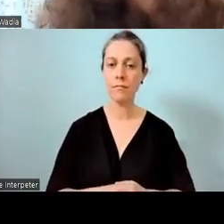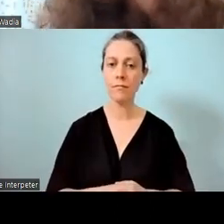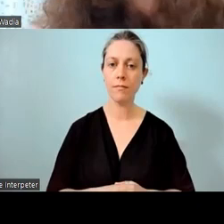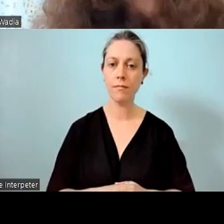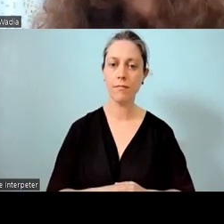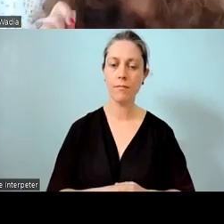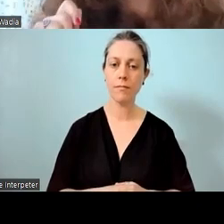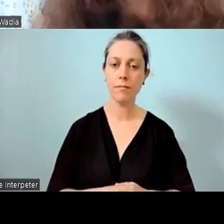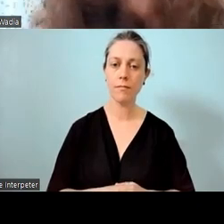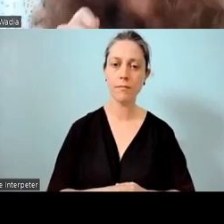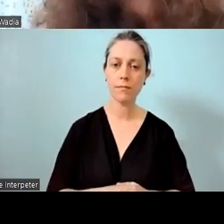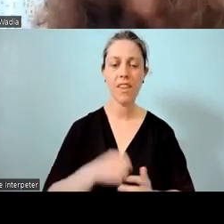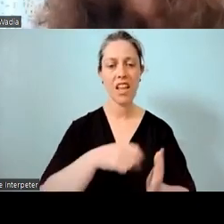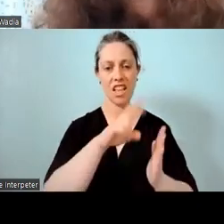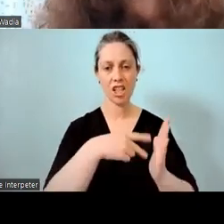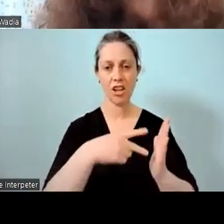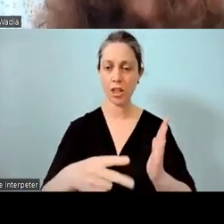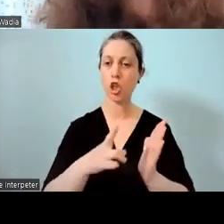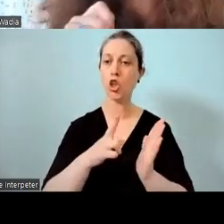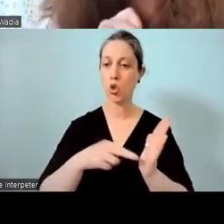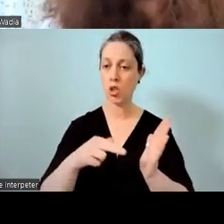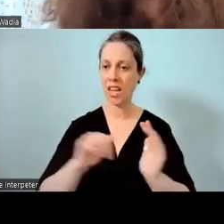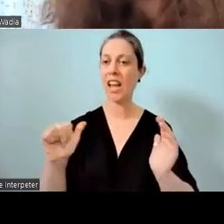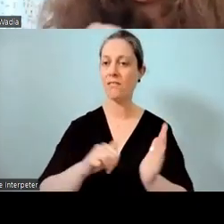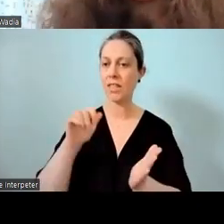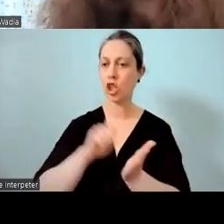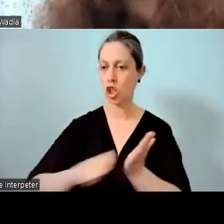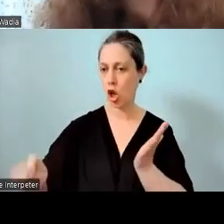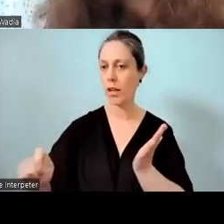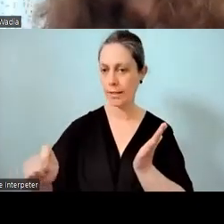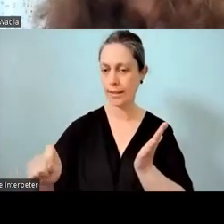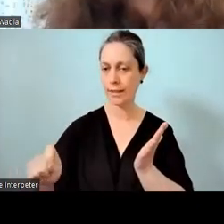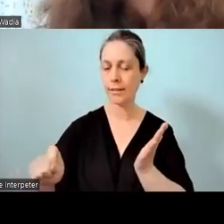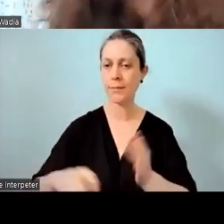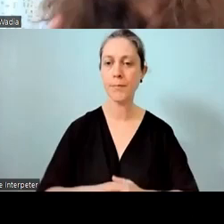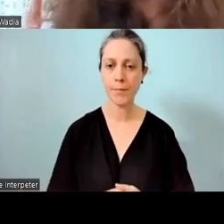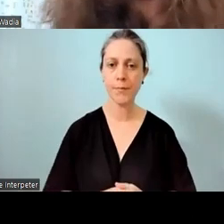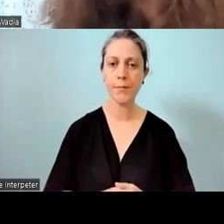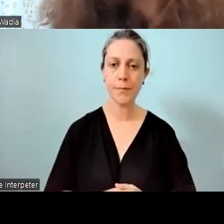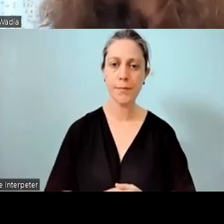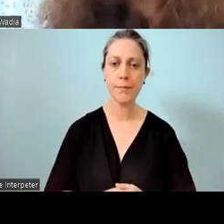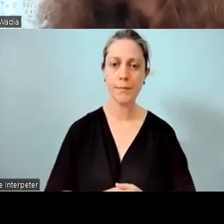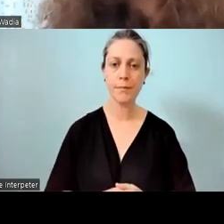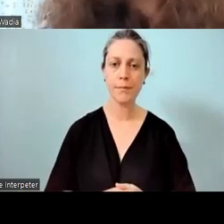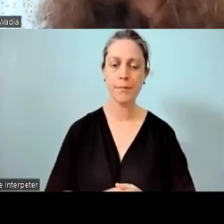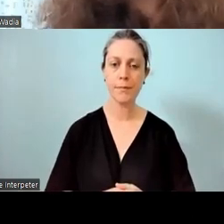And it's a convention that New Zealand has signed up to, so New Zealand should be really mindful of,